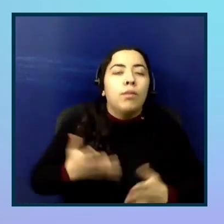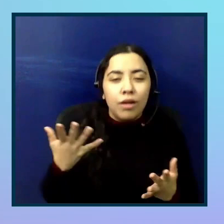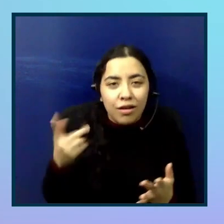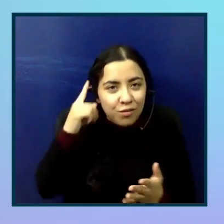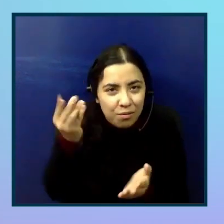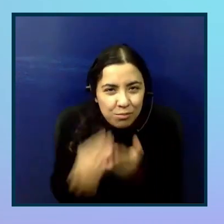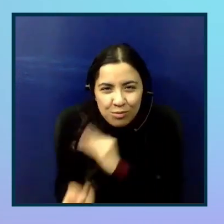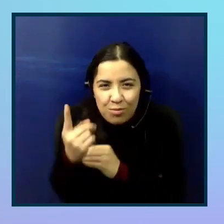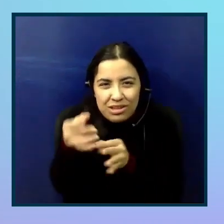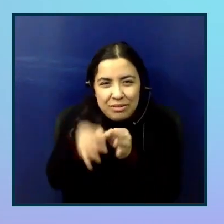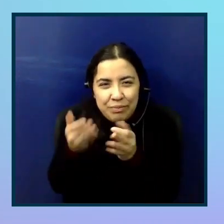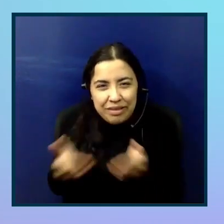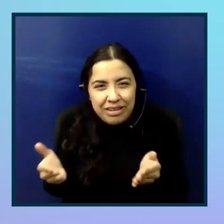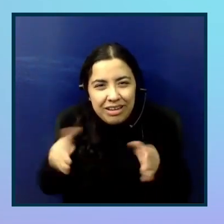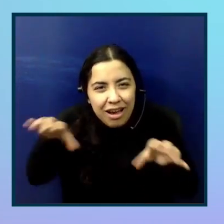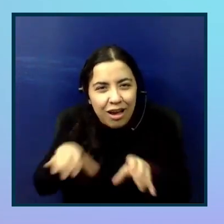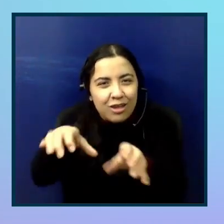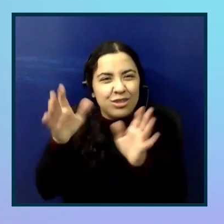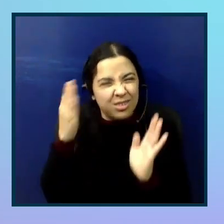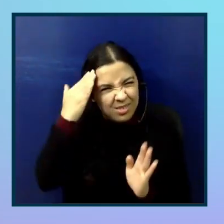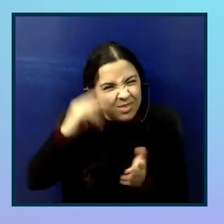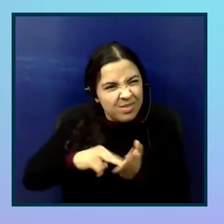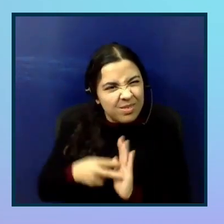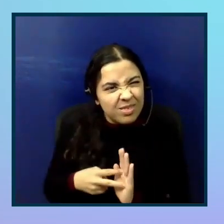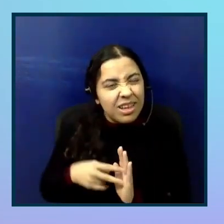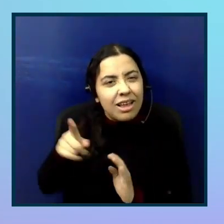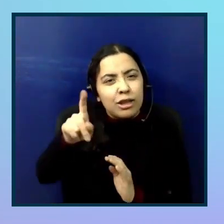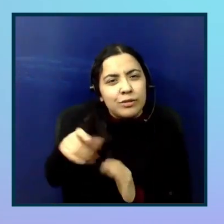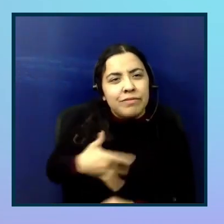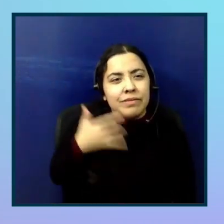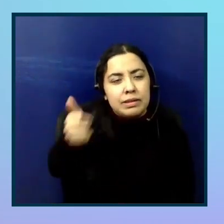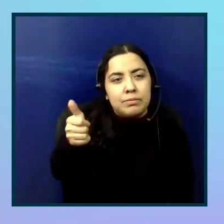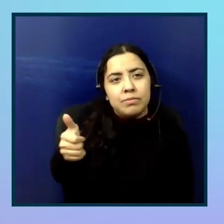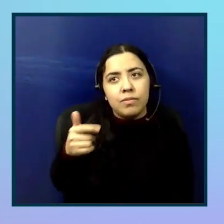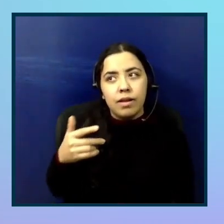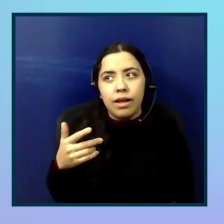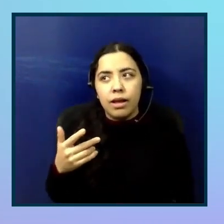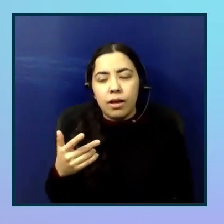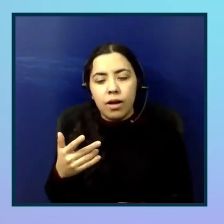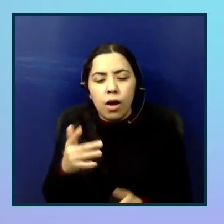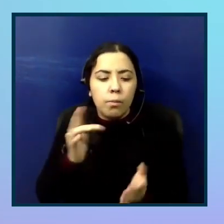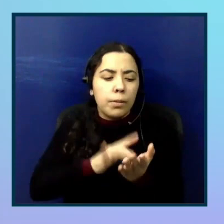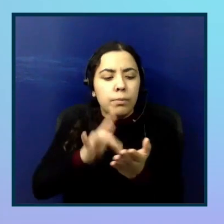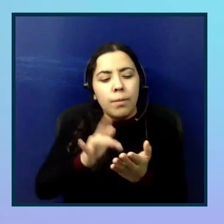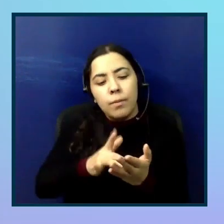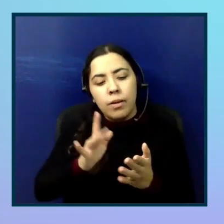they need to feel like that they've had fun, where fun is appropriate.